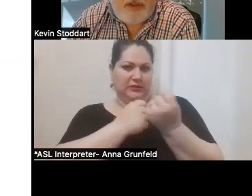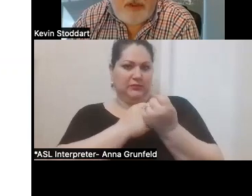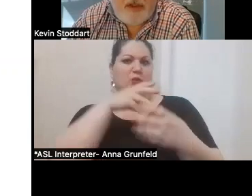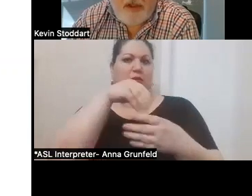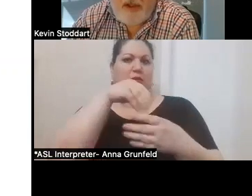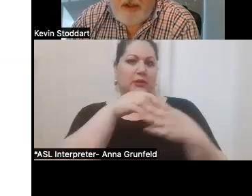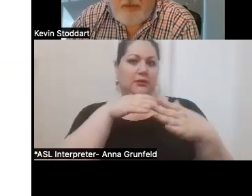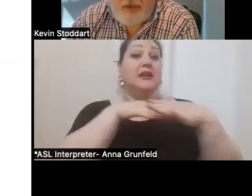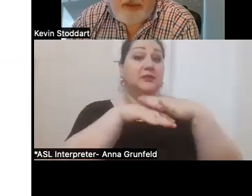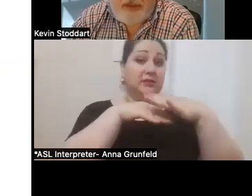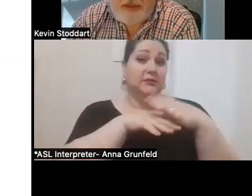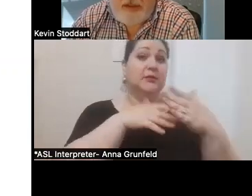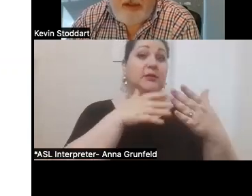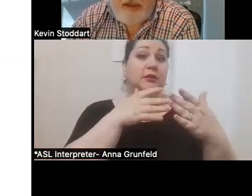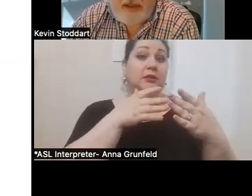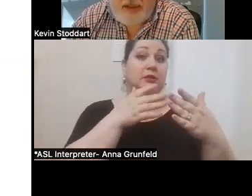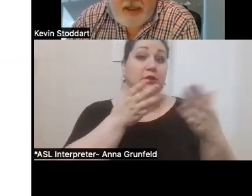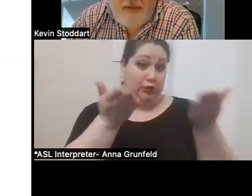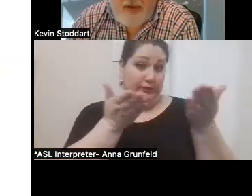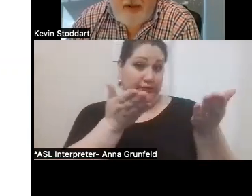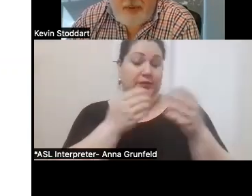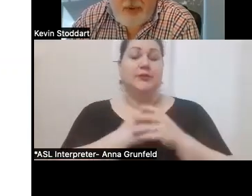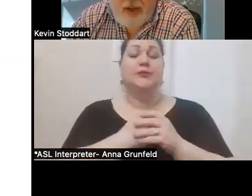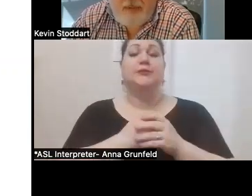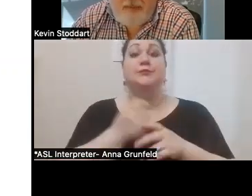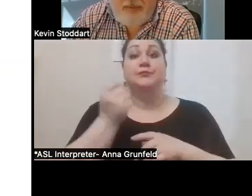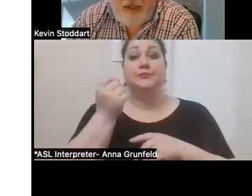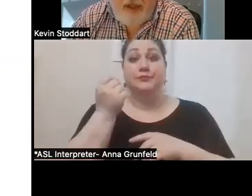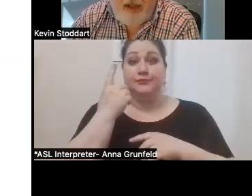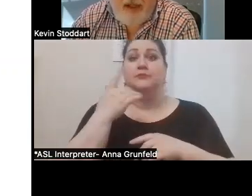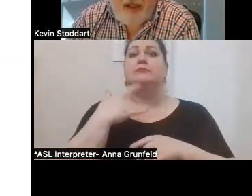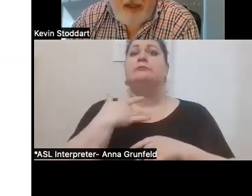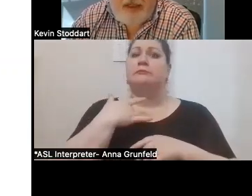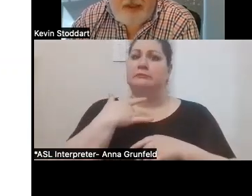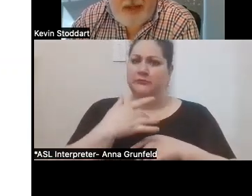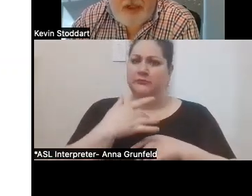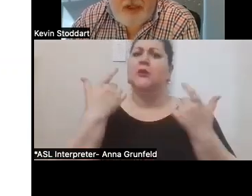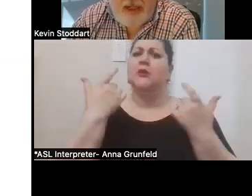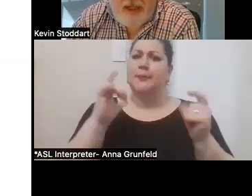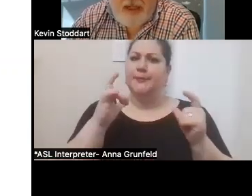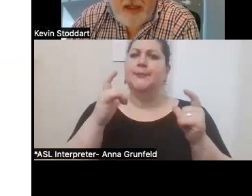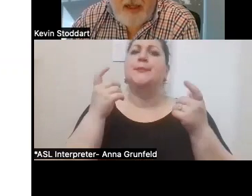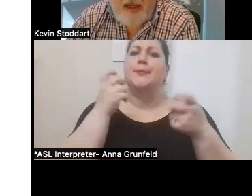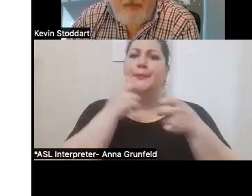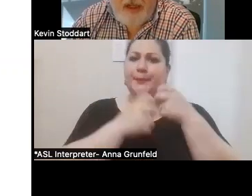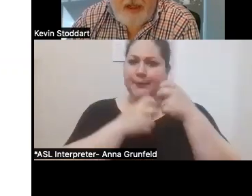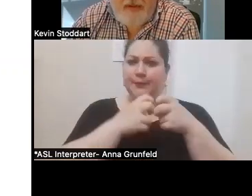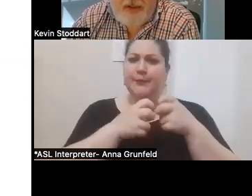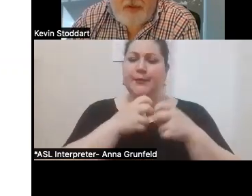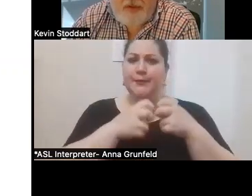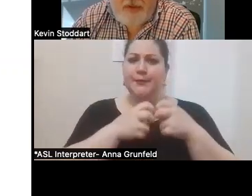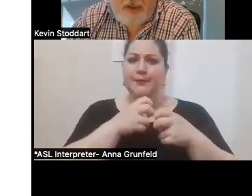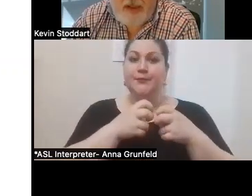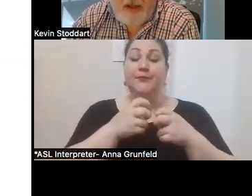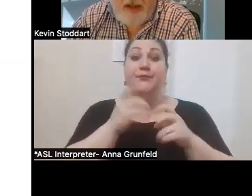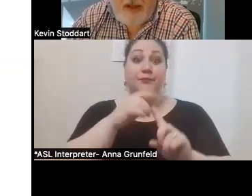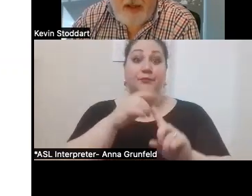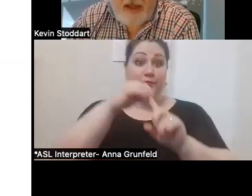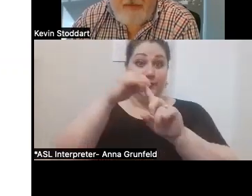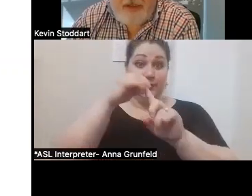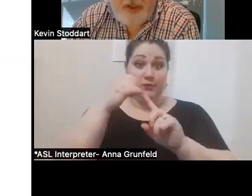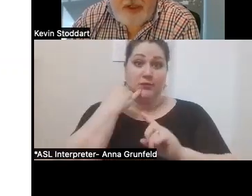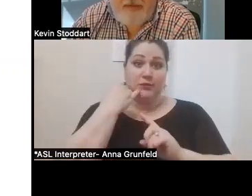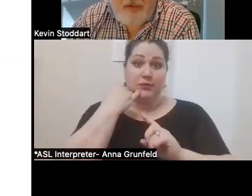But this is a significant problem, especially if the individuals have achieved